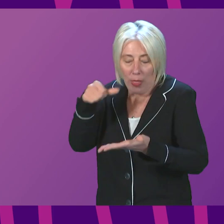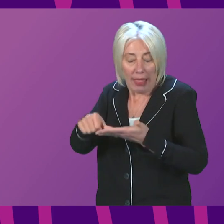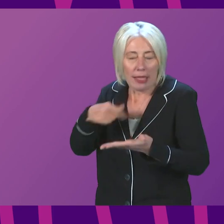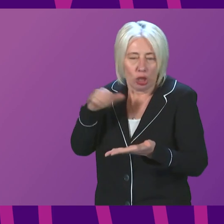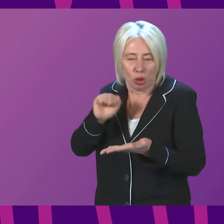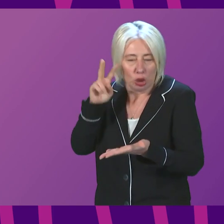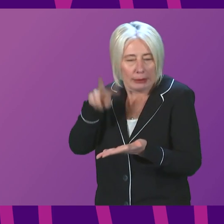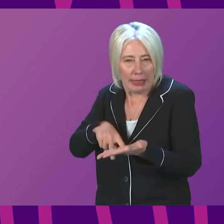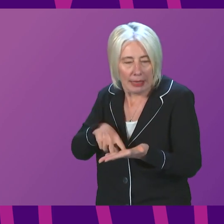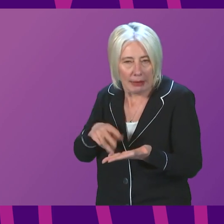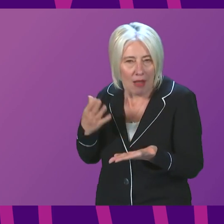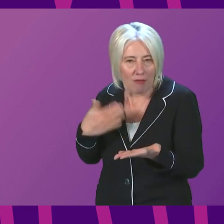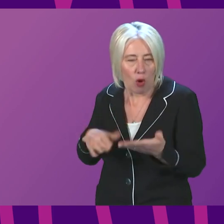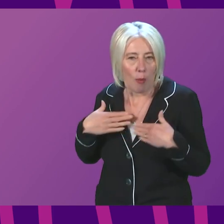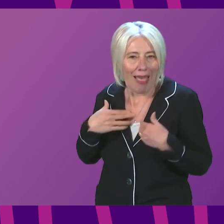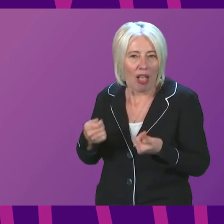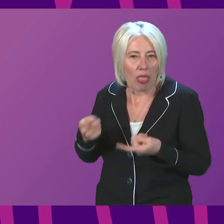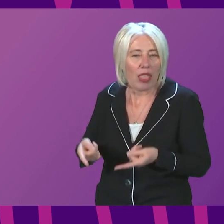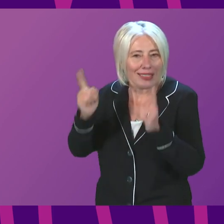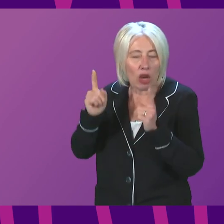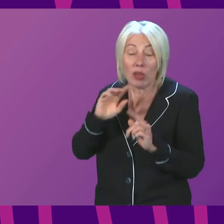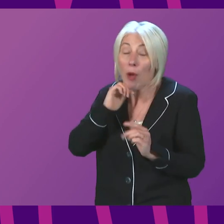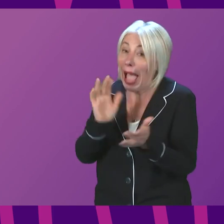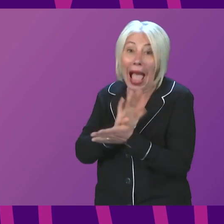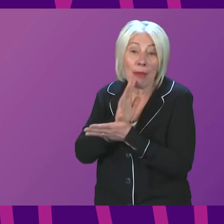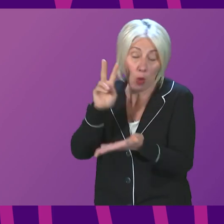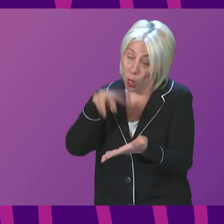that she received from the health secretary. However, I am happy to look at that correspondence.